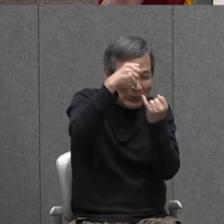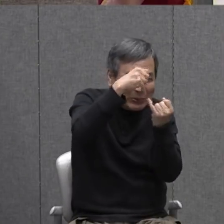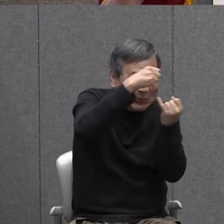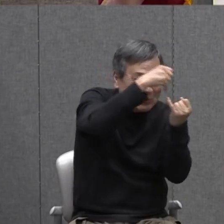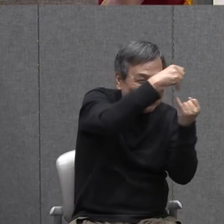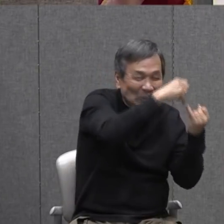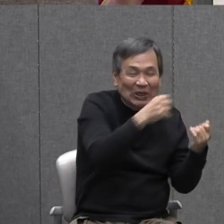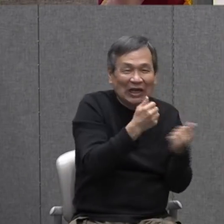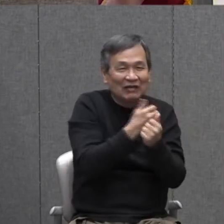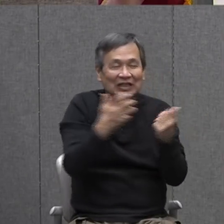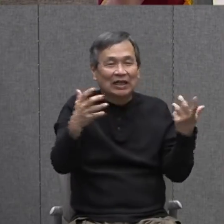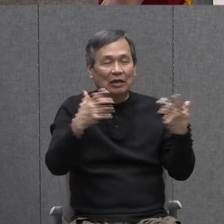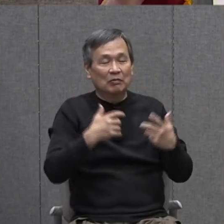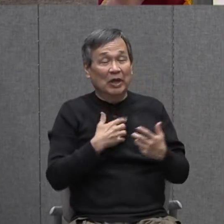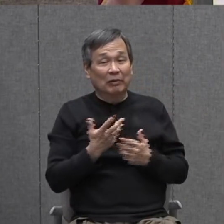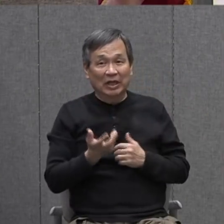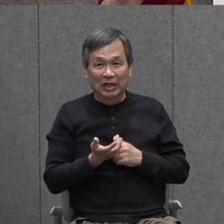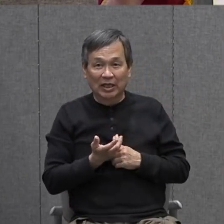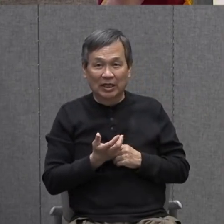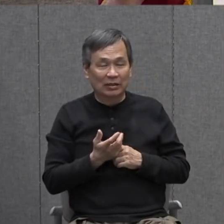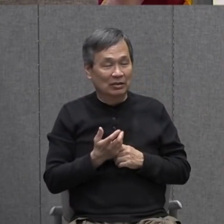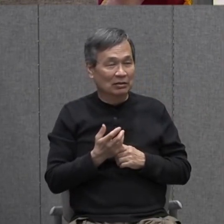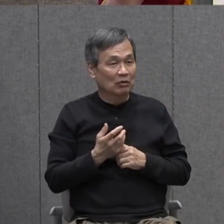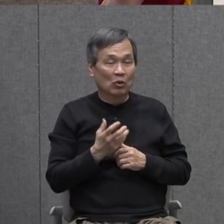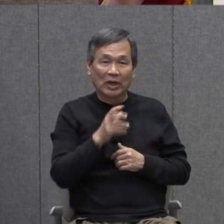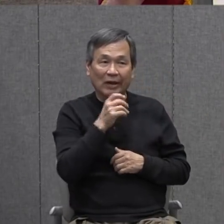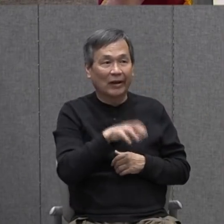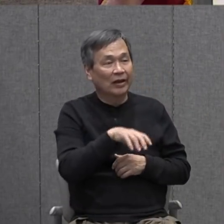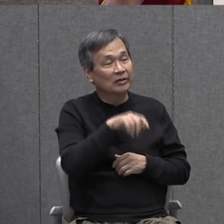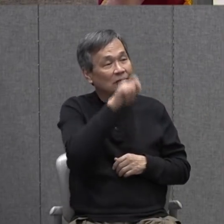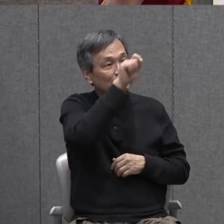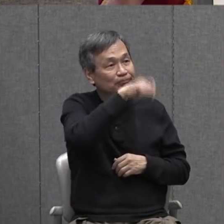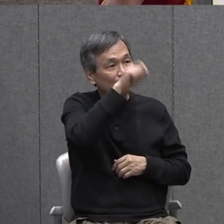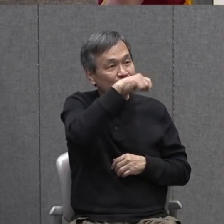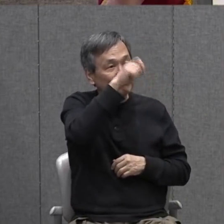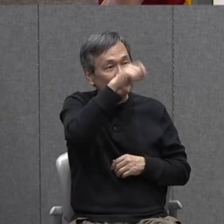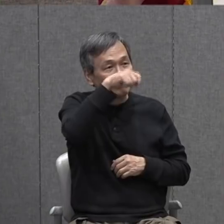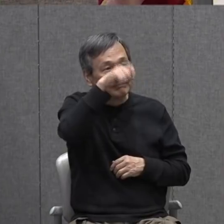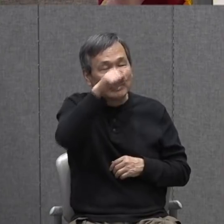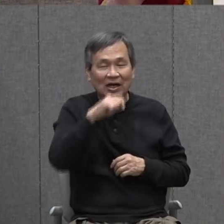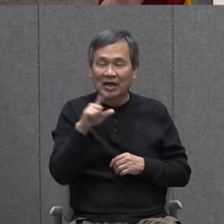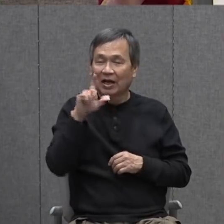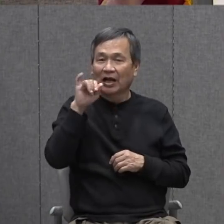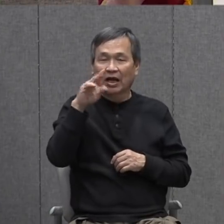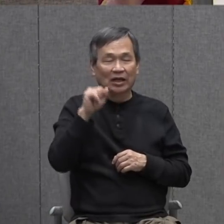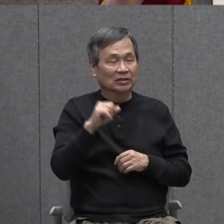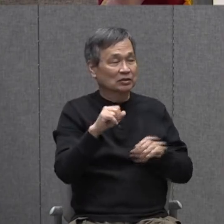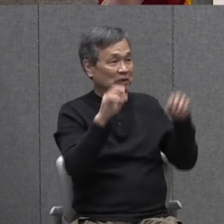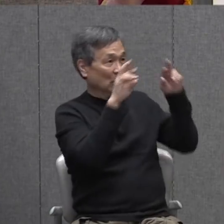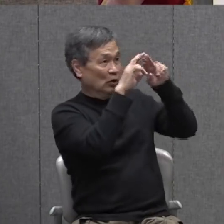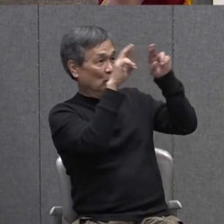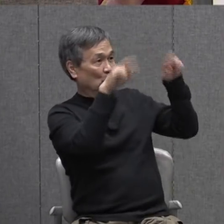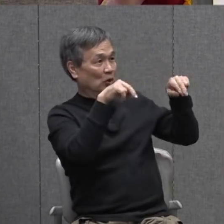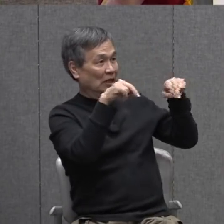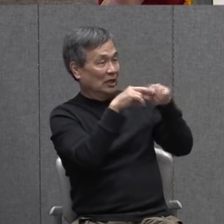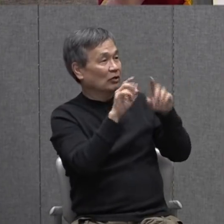I might draw them as little lines. And see how some are even sticking out of my rectangle? I might add them like this.